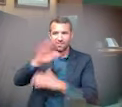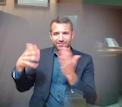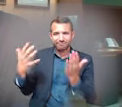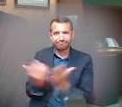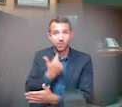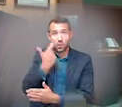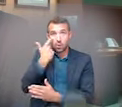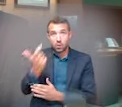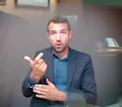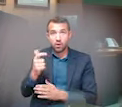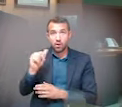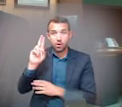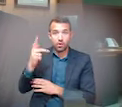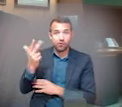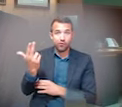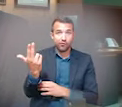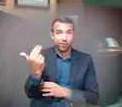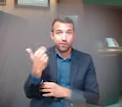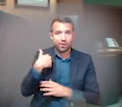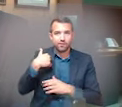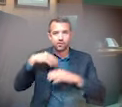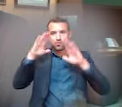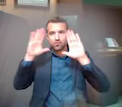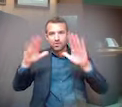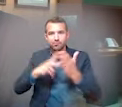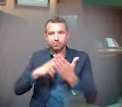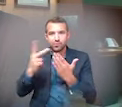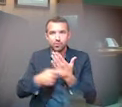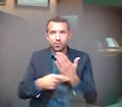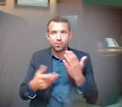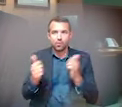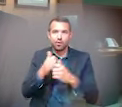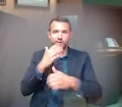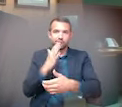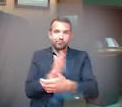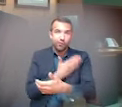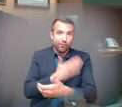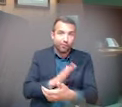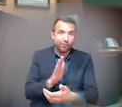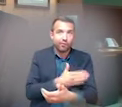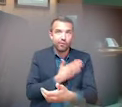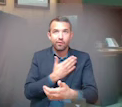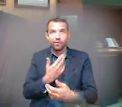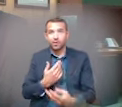on August 13th, Encuentro en el Smithsonian with music artists, Susana Baca and Nidia Gongora.